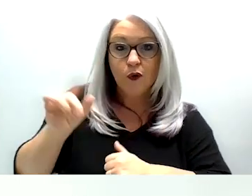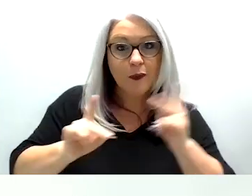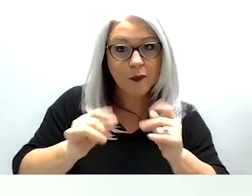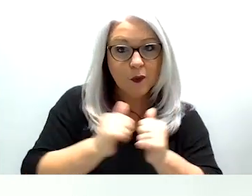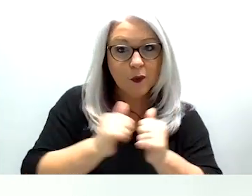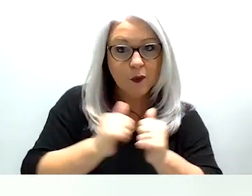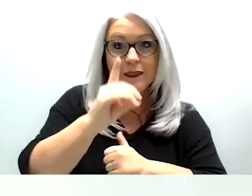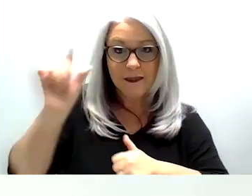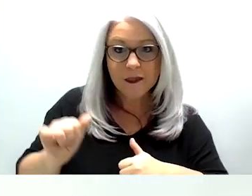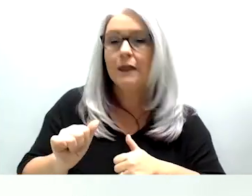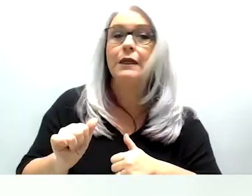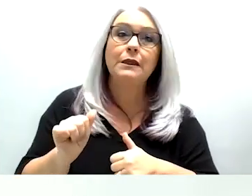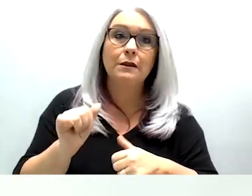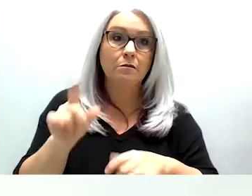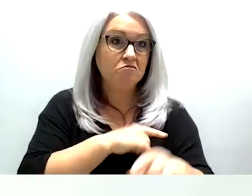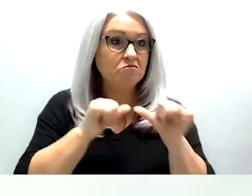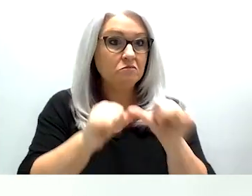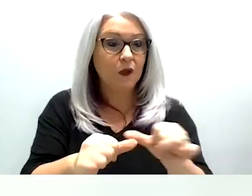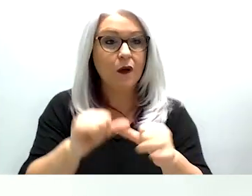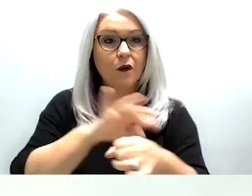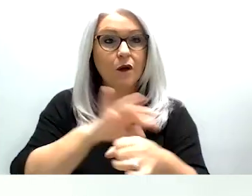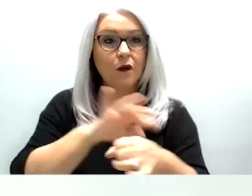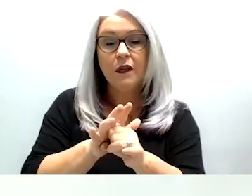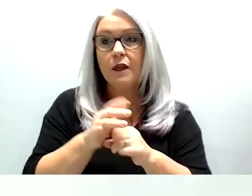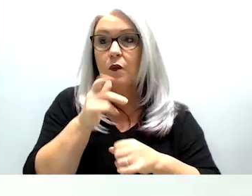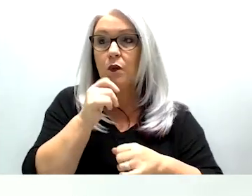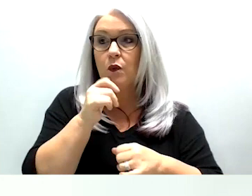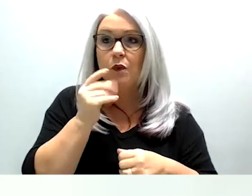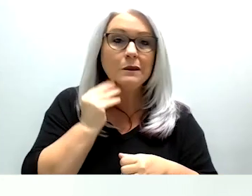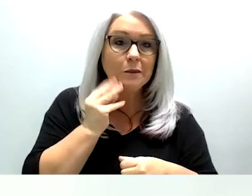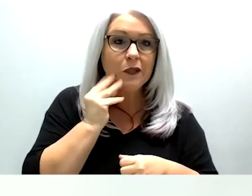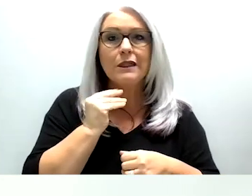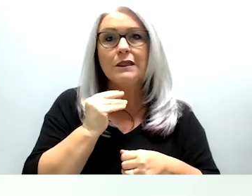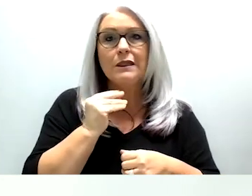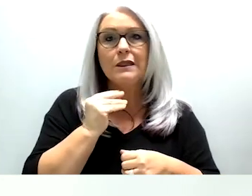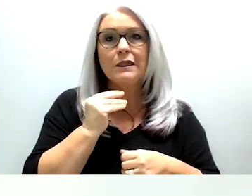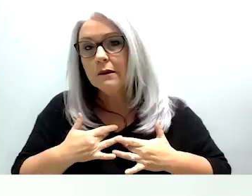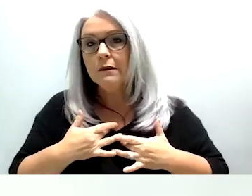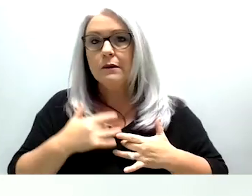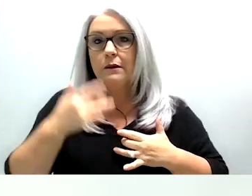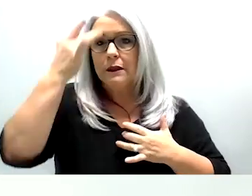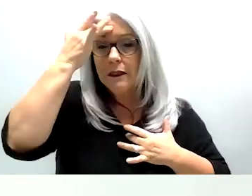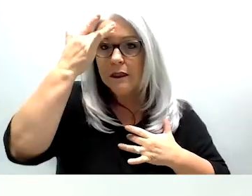people with long COVID who are experiencing those disabling symptoms that Lisa mentioned earlier. Today I'm going to